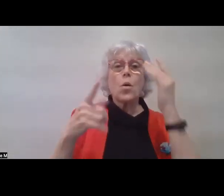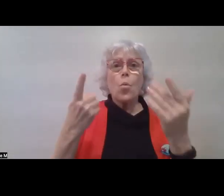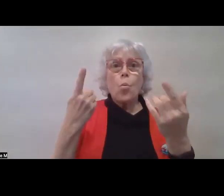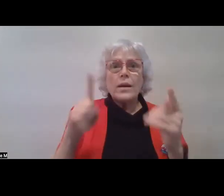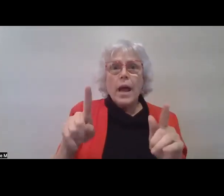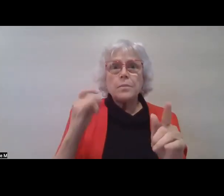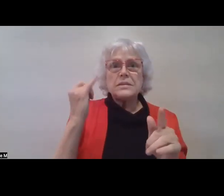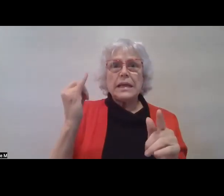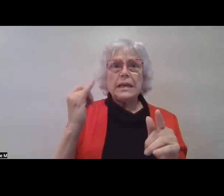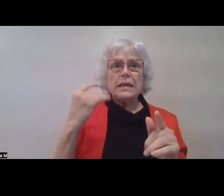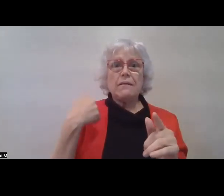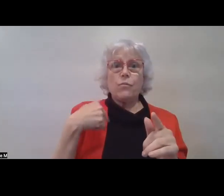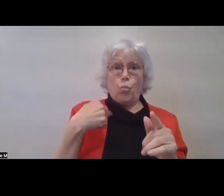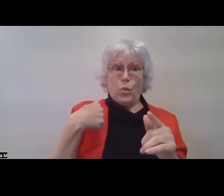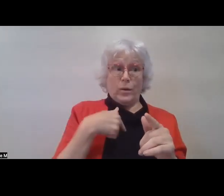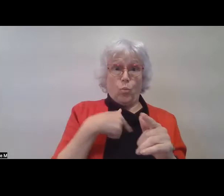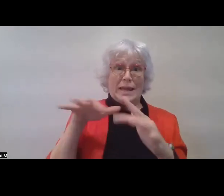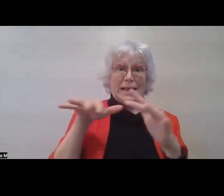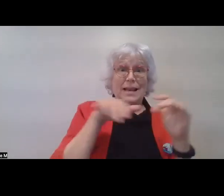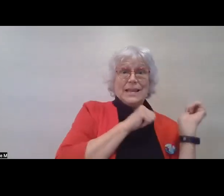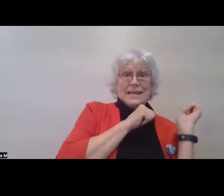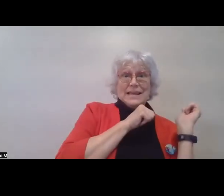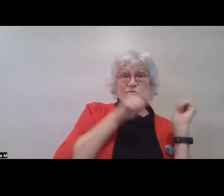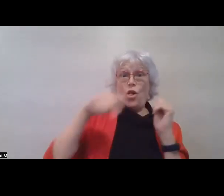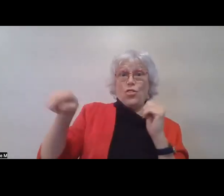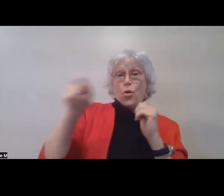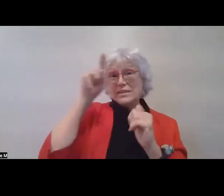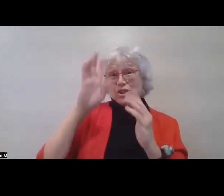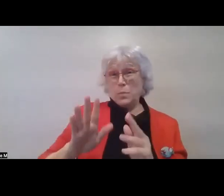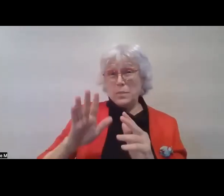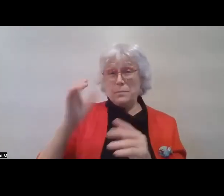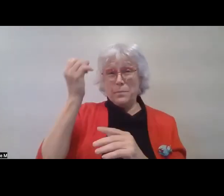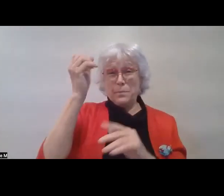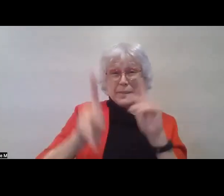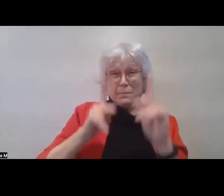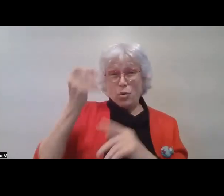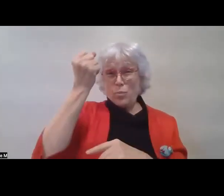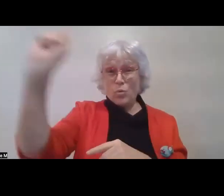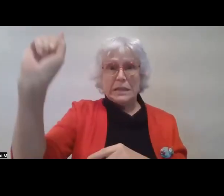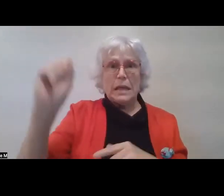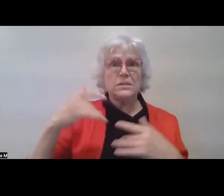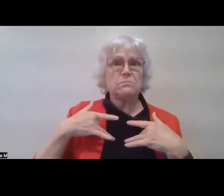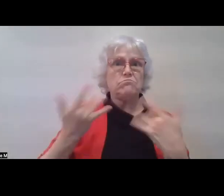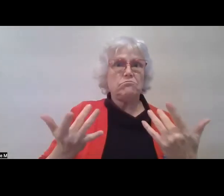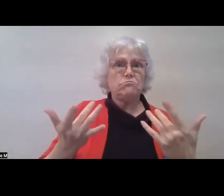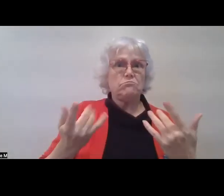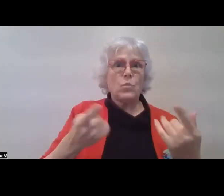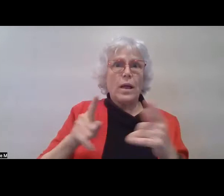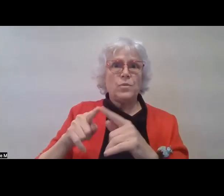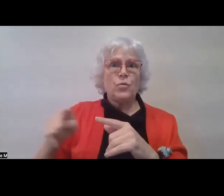of us go home? You know, I also question whether or not Egypt can really do much